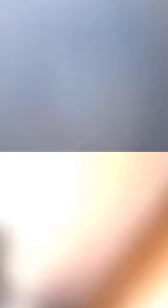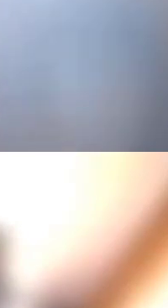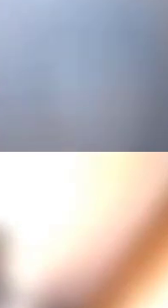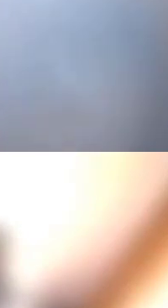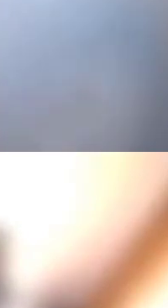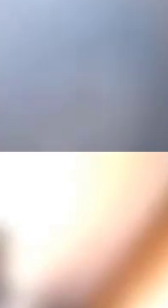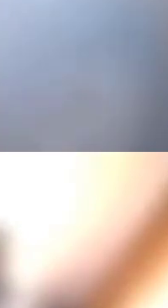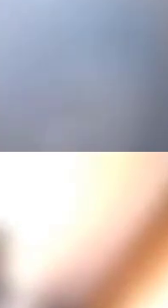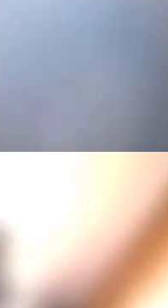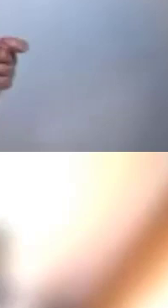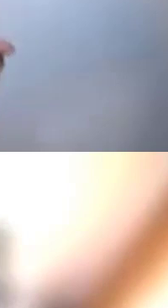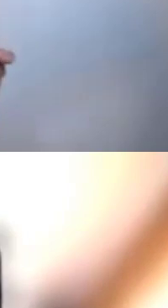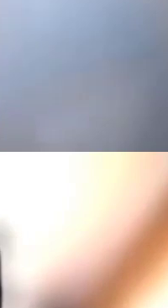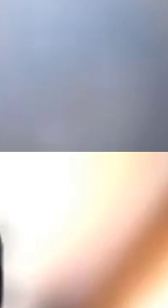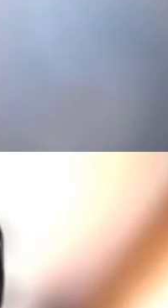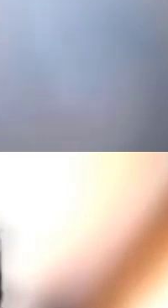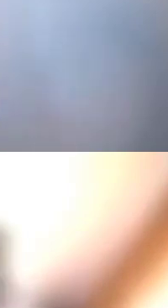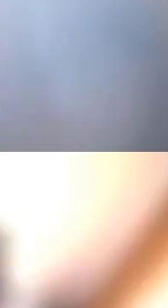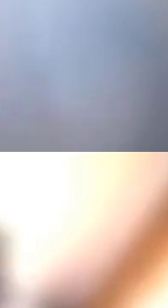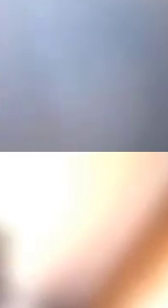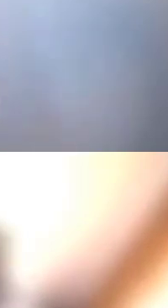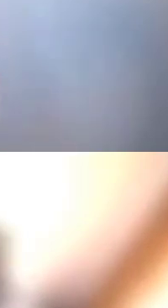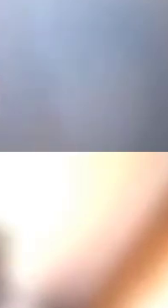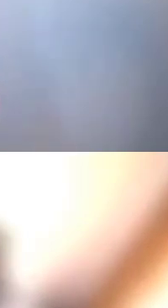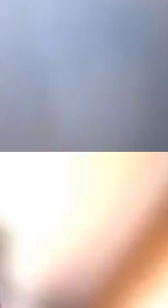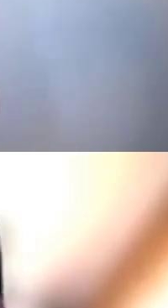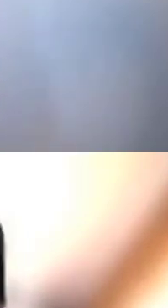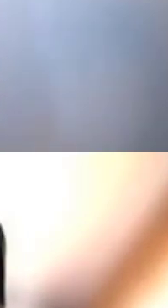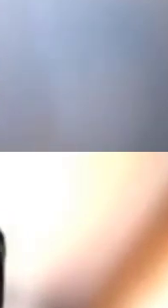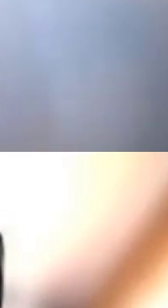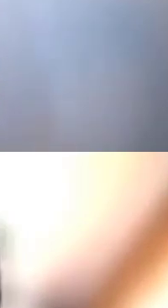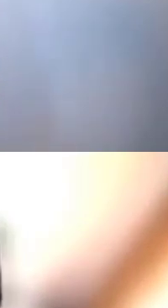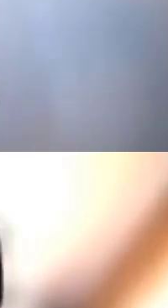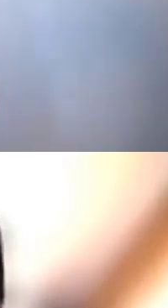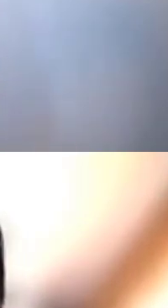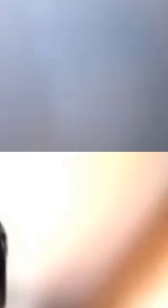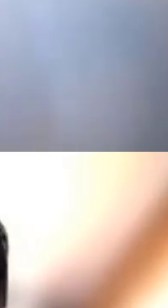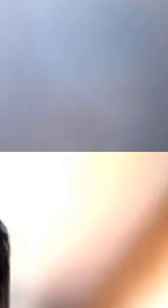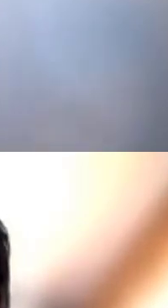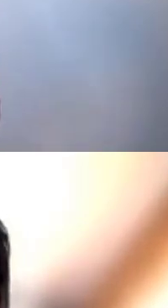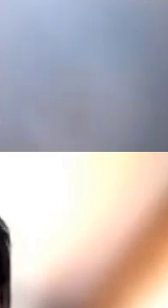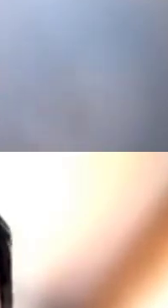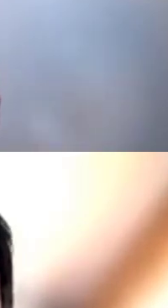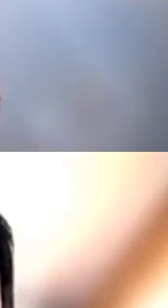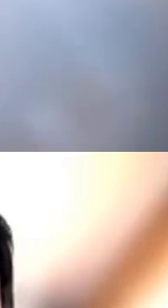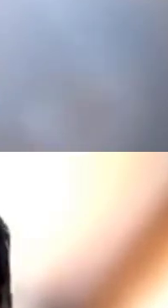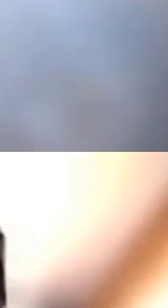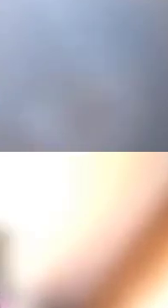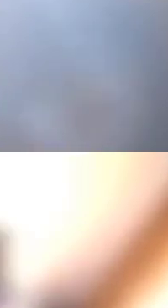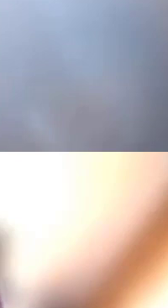JP Kim: Yeah, and also I think one additional caution is that basically, as Nonye mentioned,